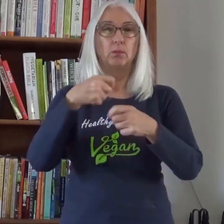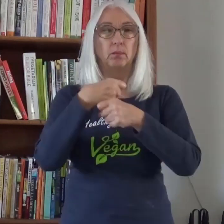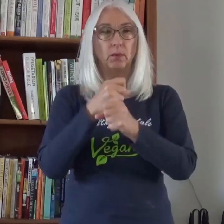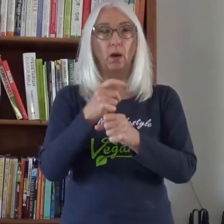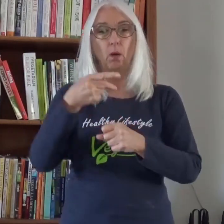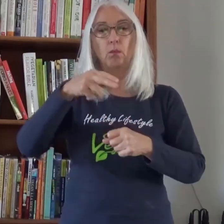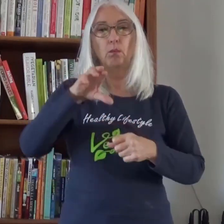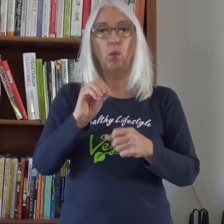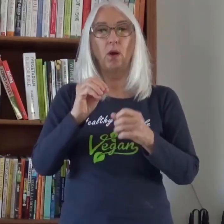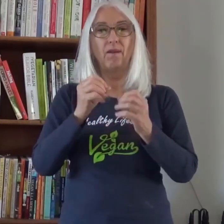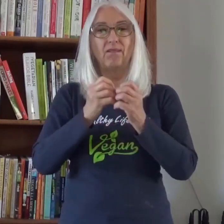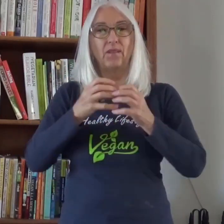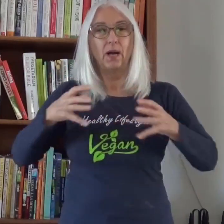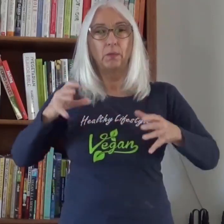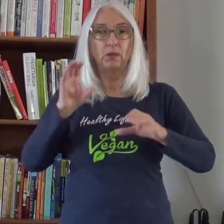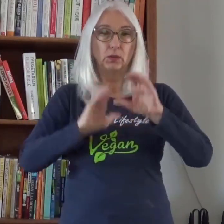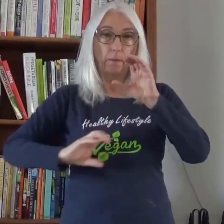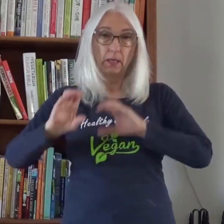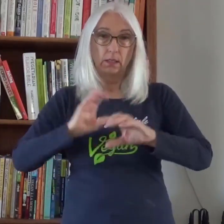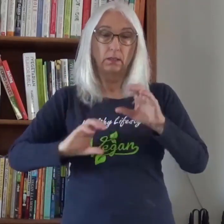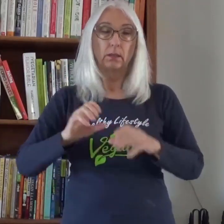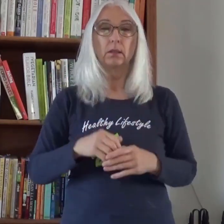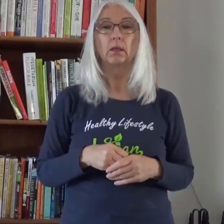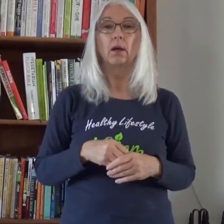to produce pro-inflammatory chemicals.